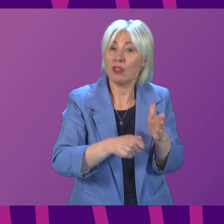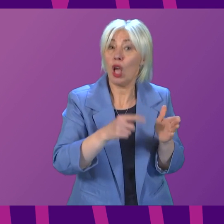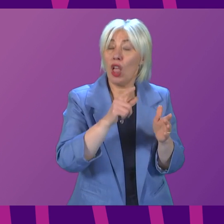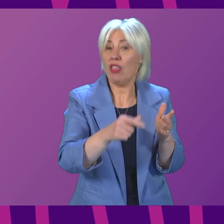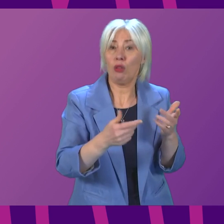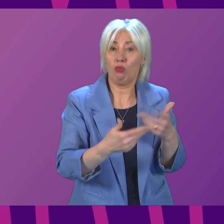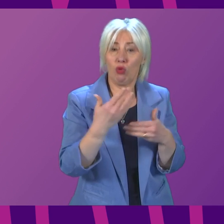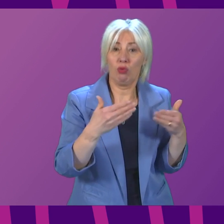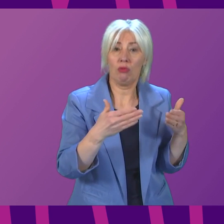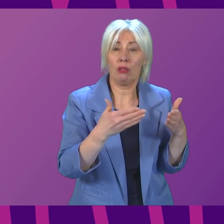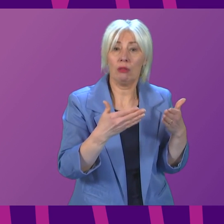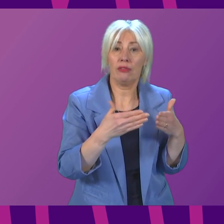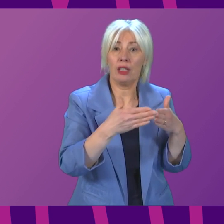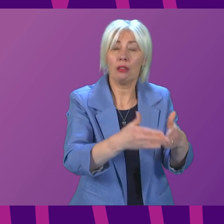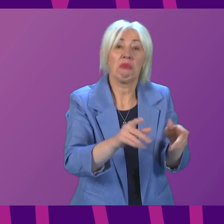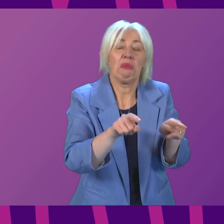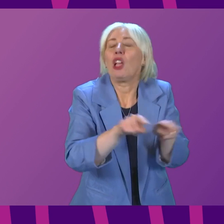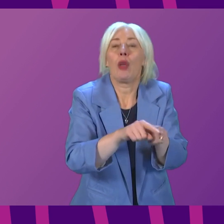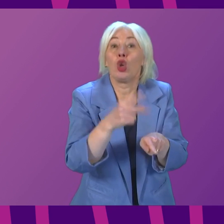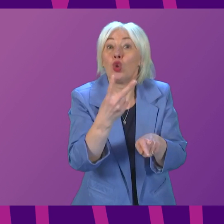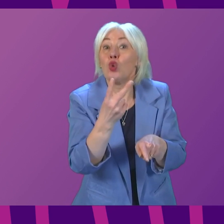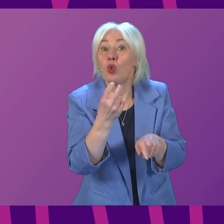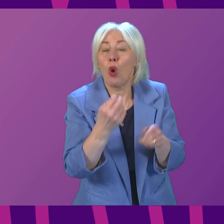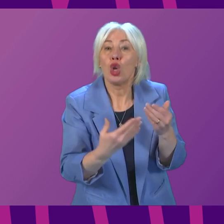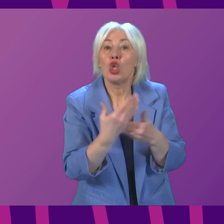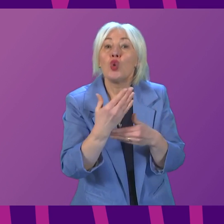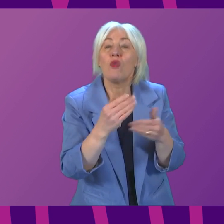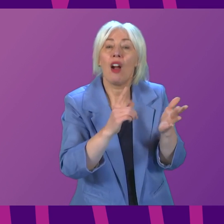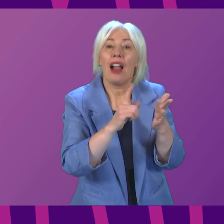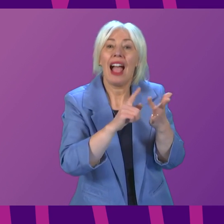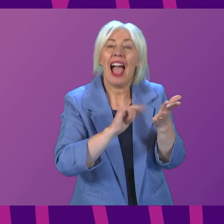It will also support two new vessels for Islay, infrastructure on the Skye triangle and many